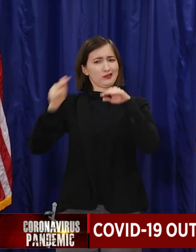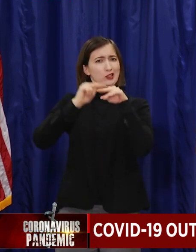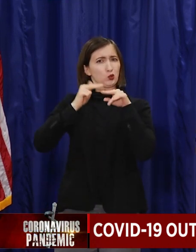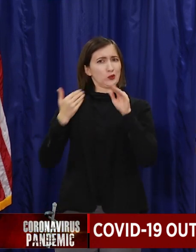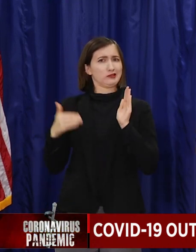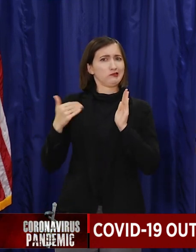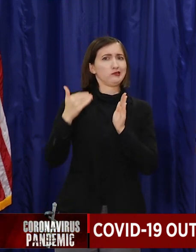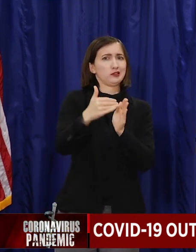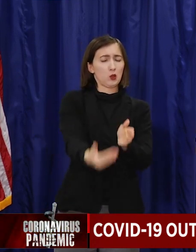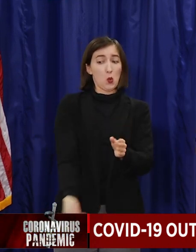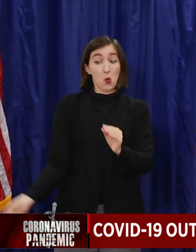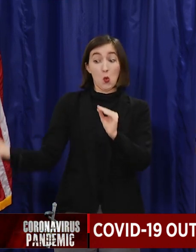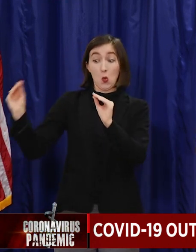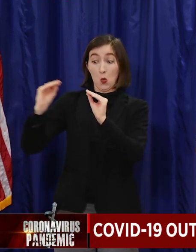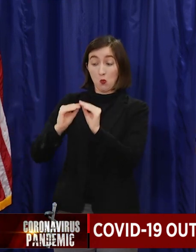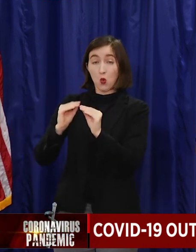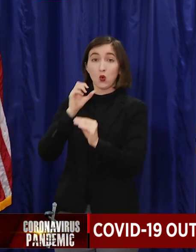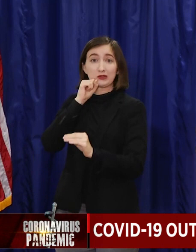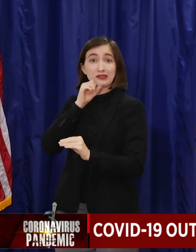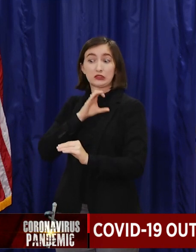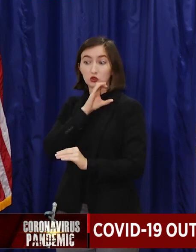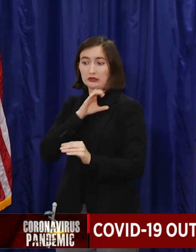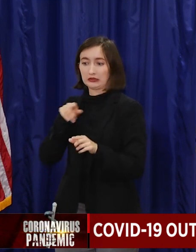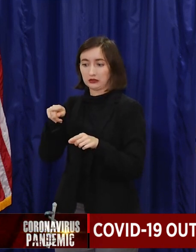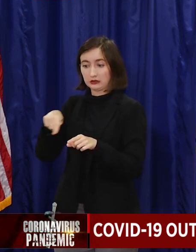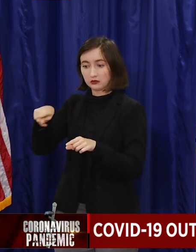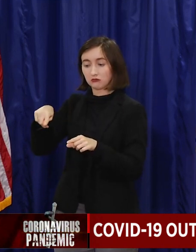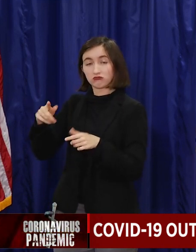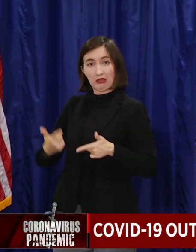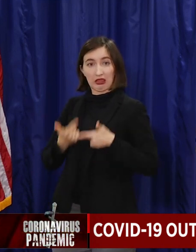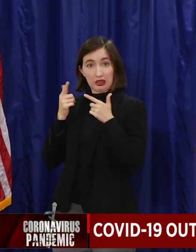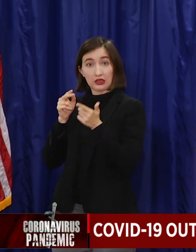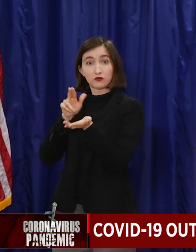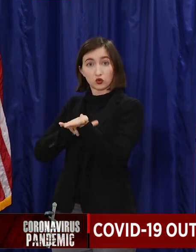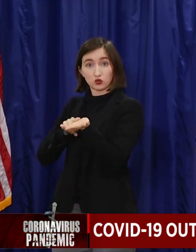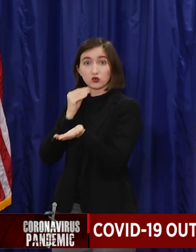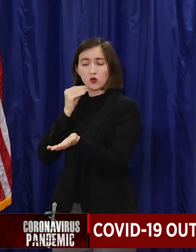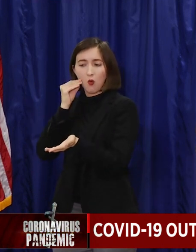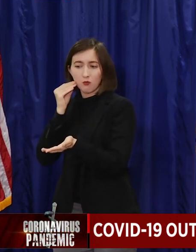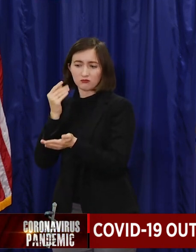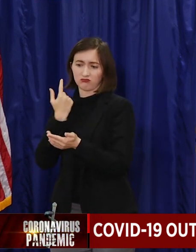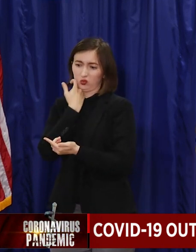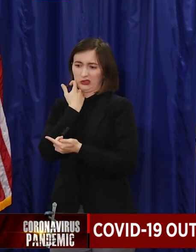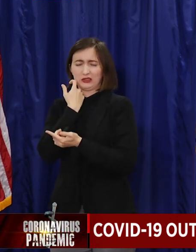WILL BE CANCELED ANY AS THE 2020 MAJOR LEAGUE BASEBALL SEASON WILL FOLLOW SUIT 2020 MAJOR LEAGUE BASEBALL SEASON WILL FOLLOW SUIT AND AT THE VERY LEAST SEASON WILL FOLLOW SUIT AND AT THE VERY LEAST FOOTBALL WILL BE DELAYED. AND AT THE VERY LEAST FOOTBALL WILL BE DELAYED. THE NBA HAS BEEN VERY VOCAL IN FOOTBALL WILL BE DELAYED. THE NBA HAS BEEN VERY VOCAL IN THE FACT THEY WANT TO RESUME